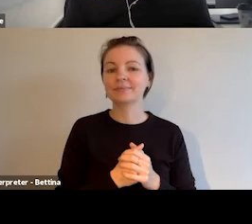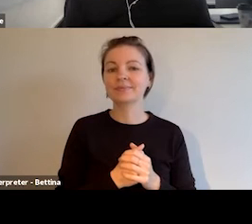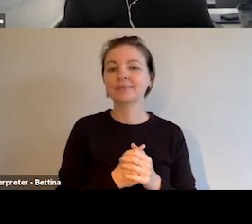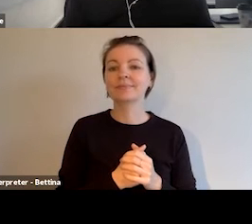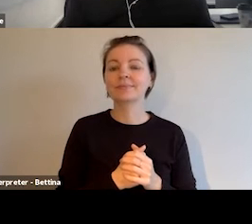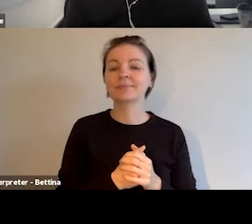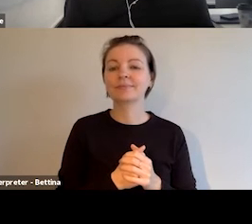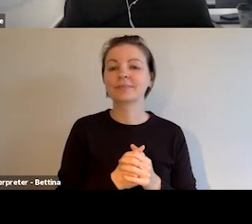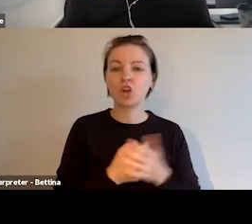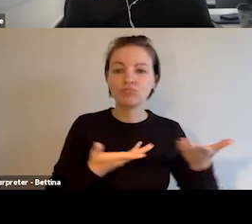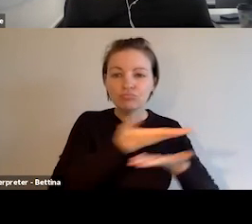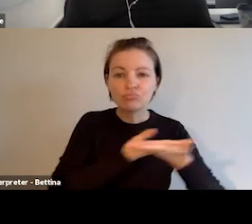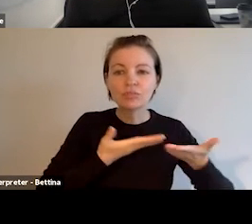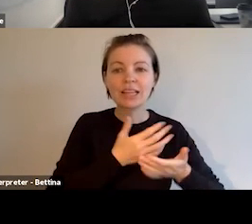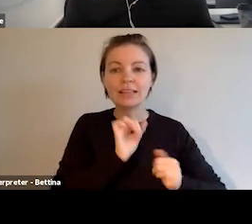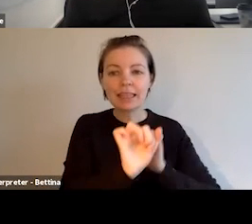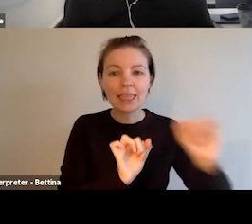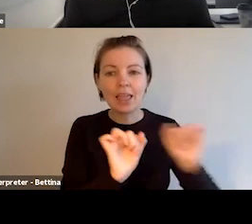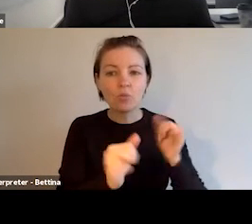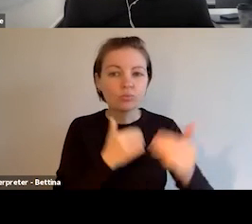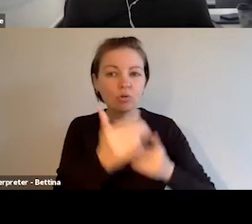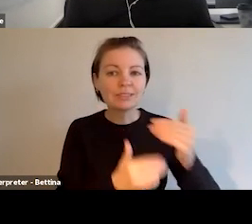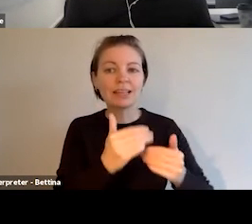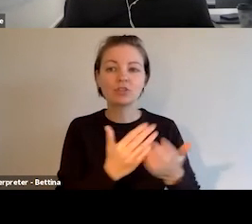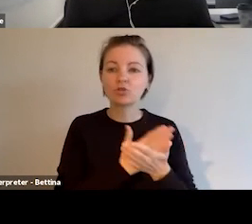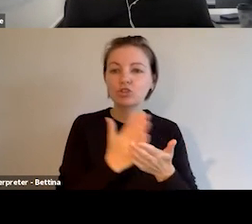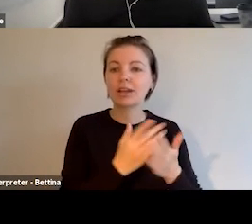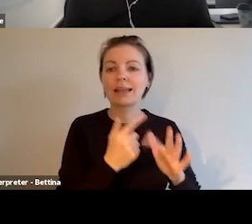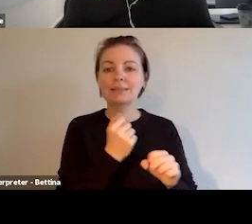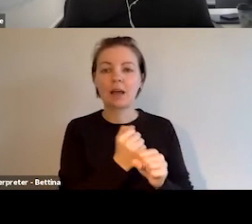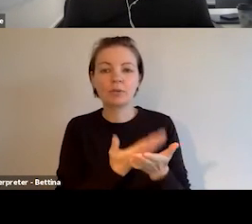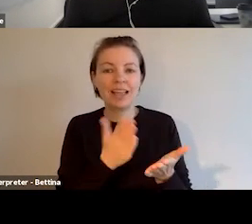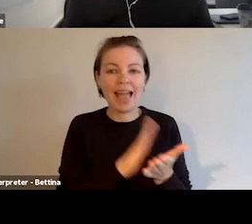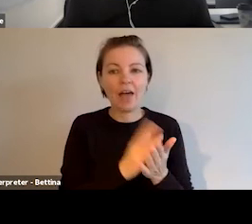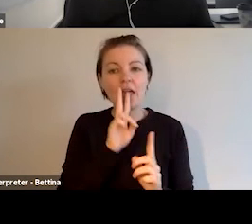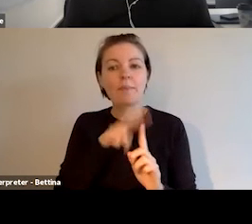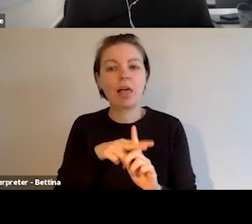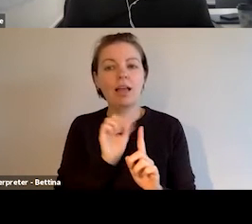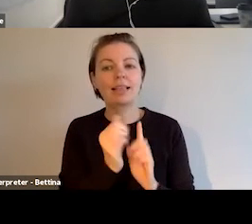and to discuss their processes so they can share examples of how they are applying the disciplinary skills.